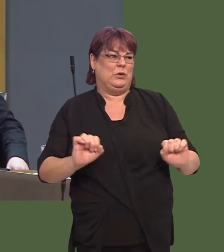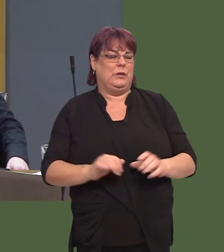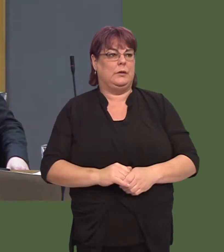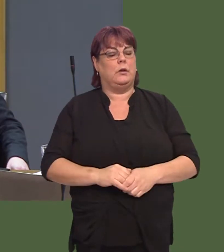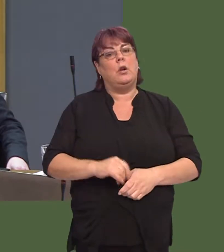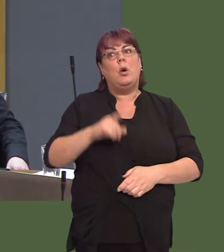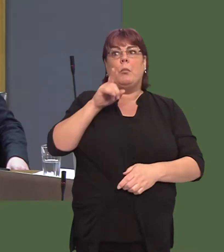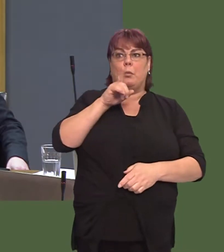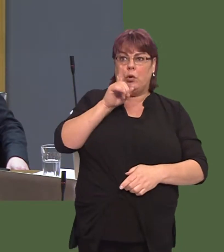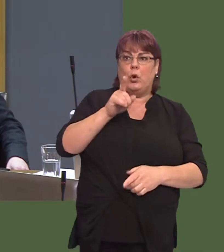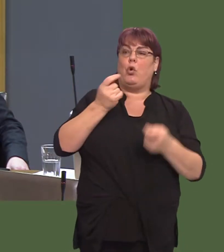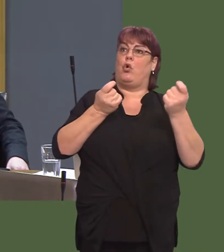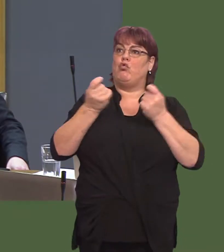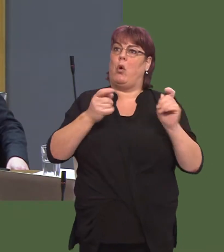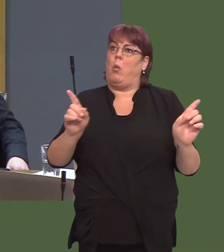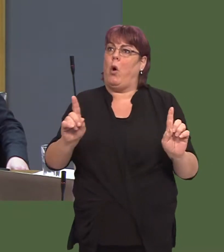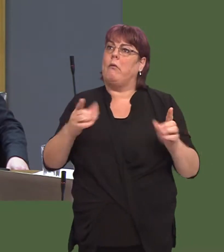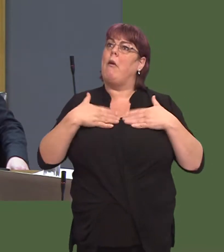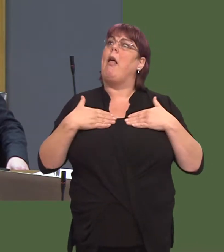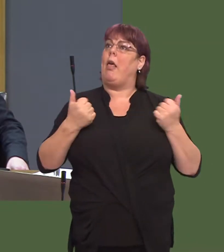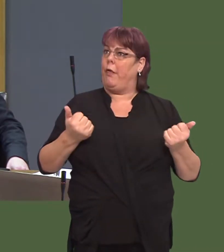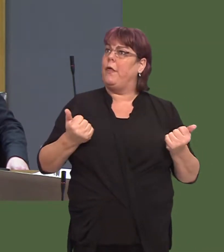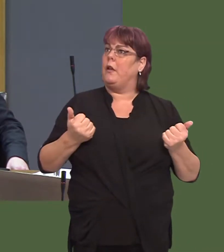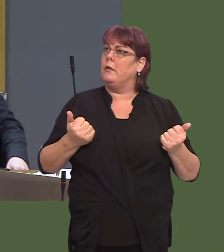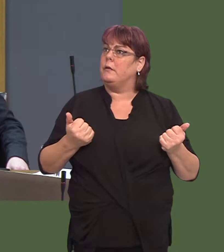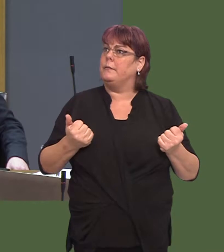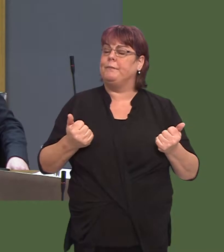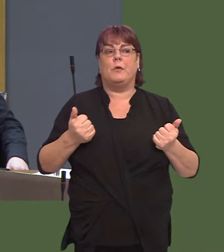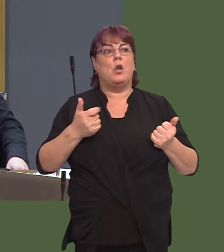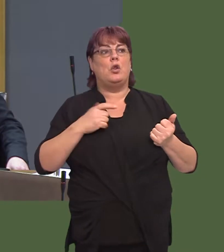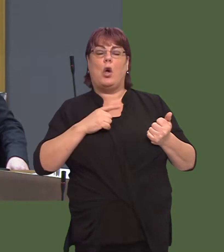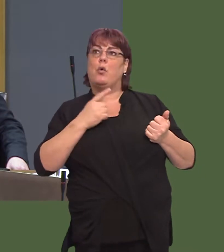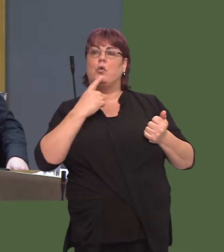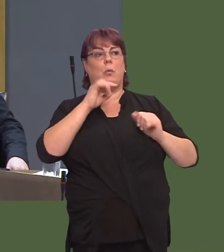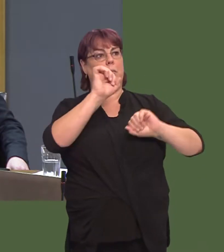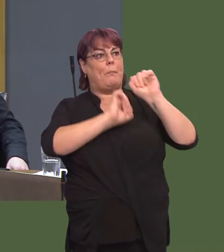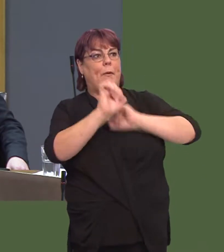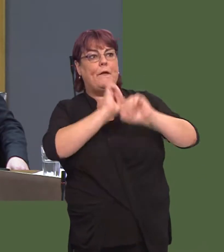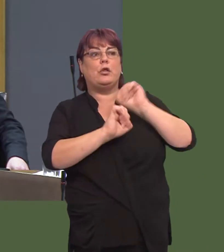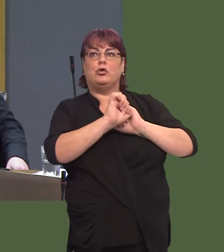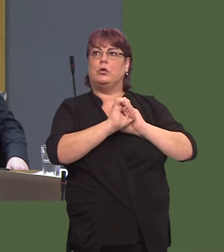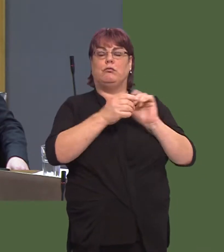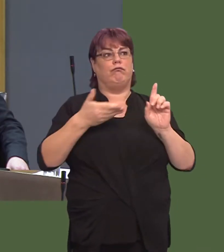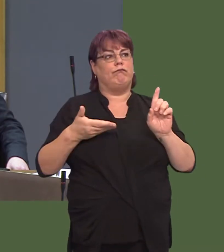Now, a harm-reduction approach has proven to be the most effective at reducing drug-related deaths.